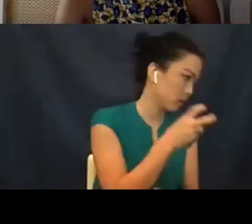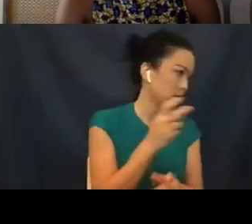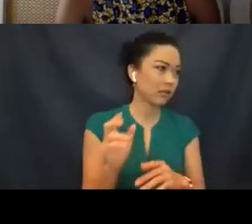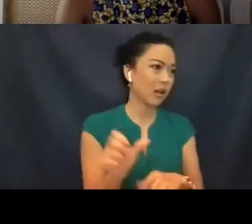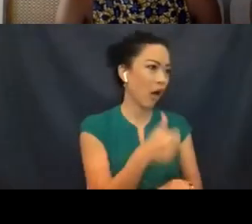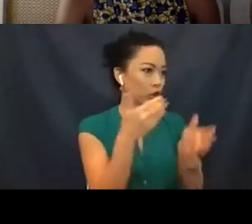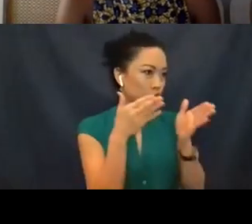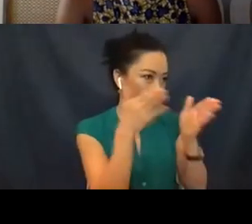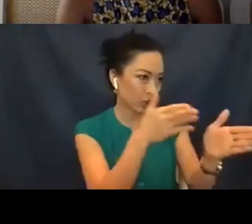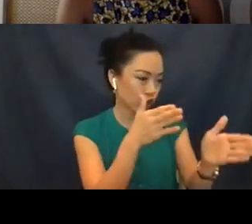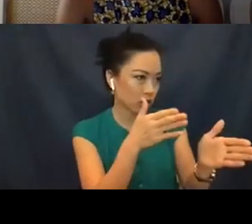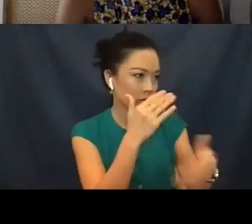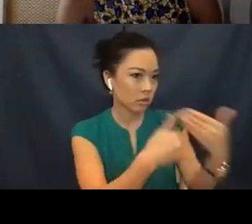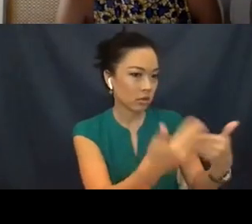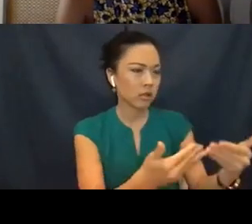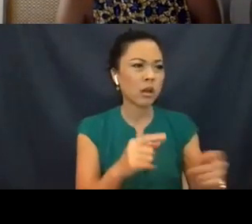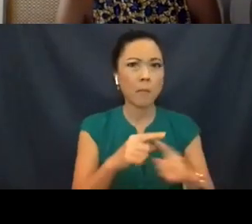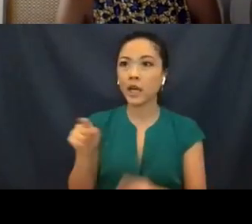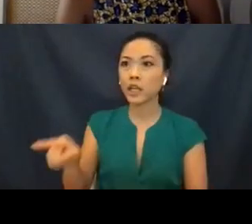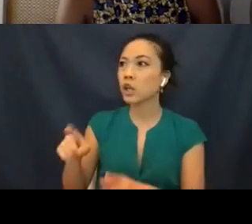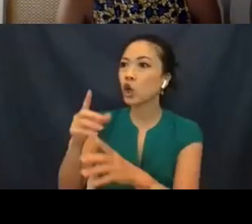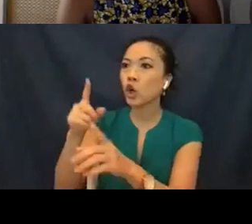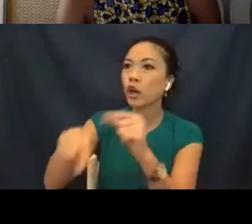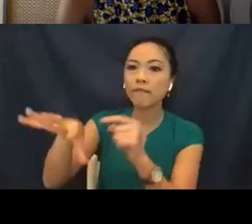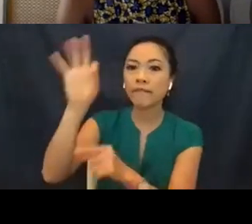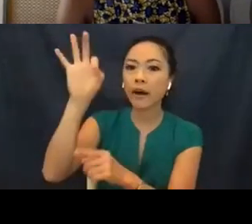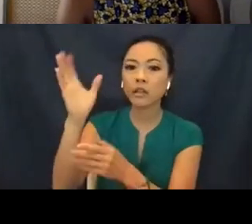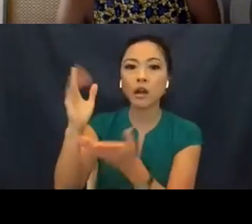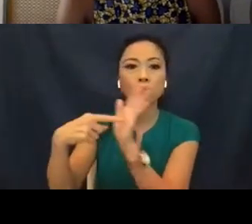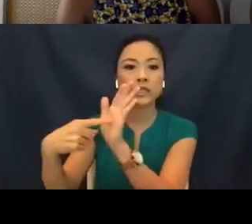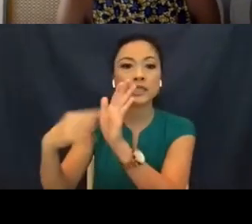any black dancers in his company and Virginia and I were